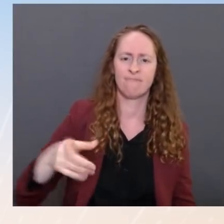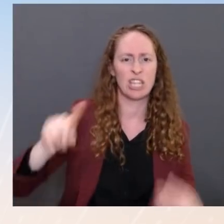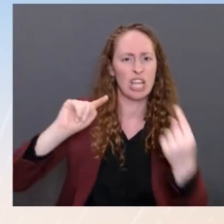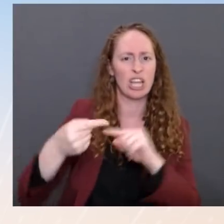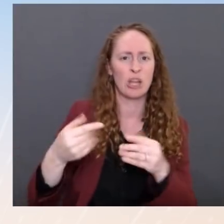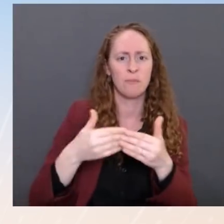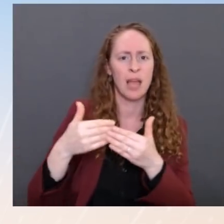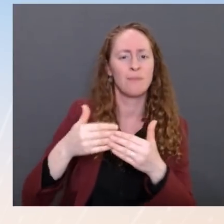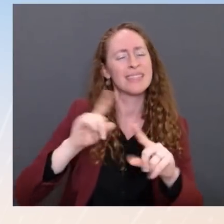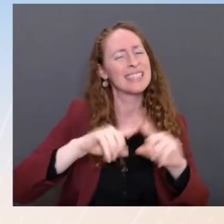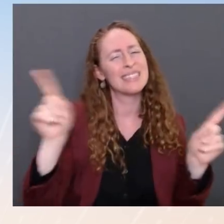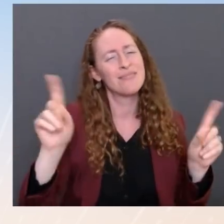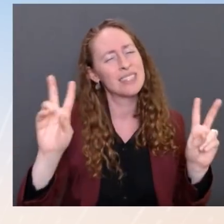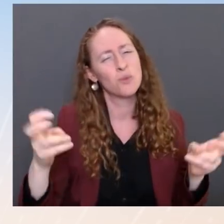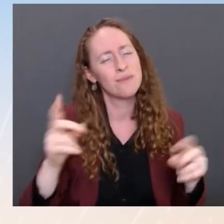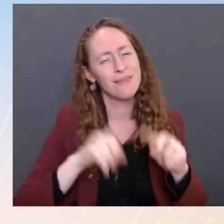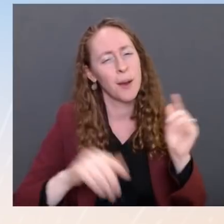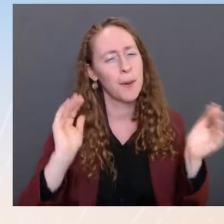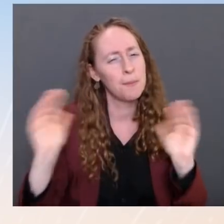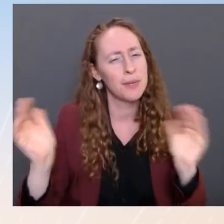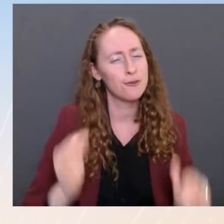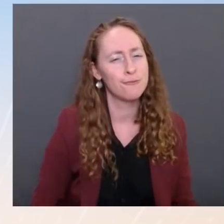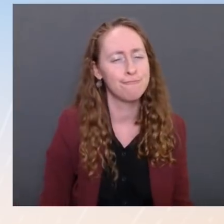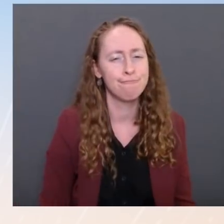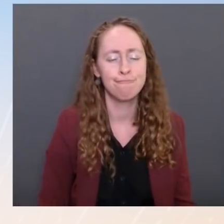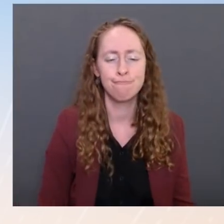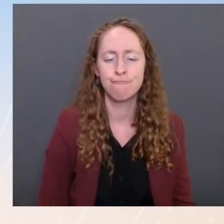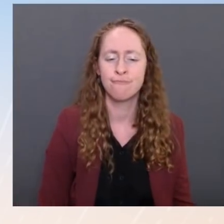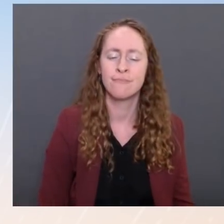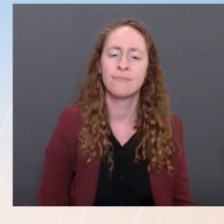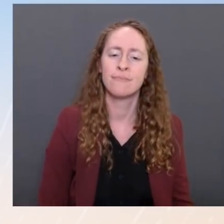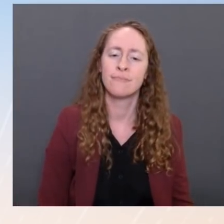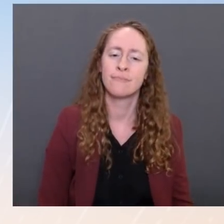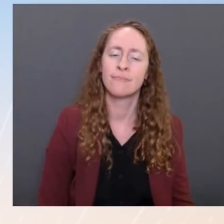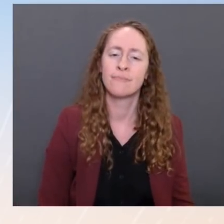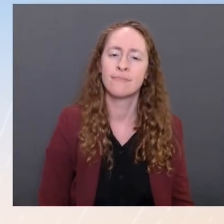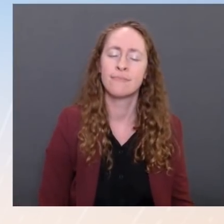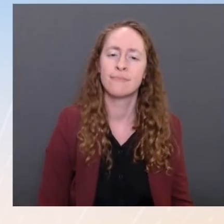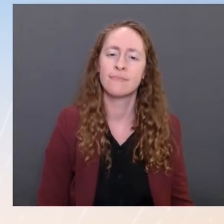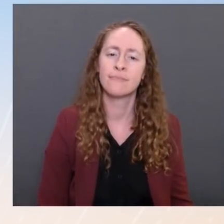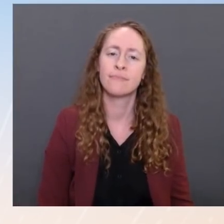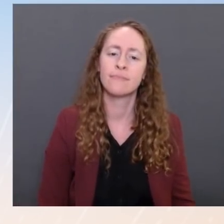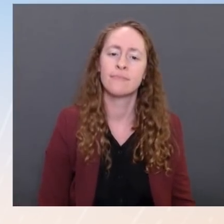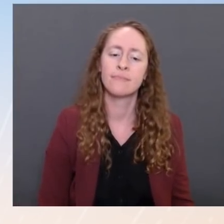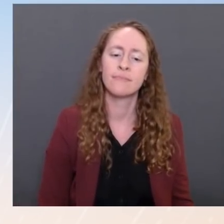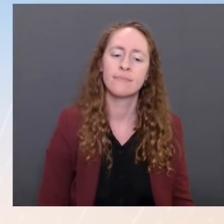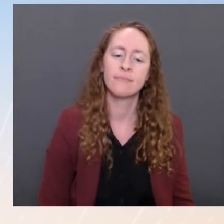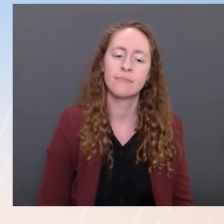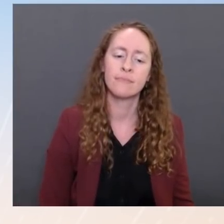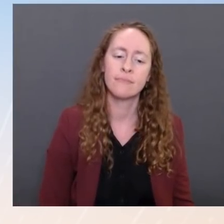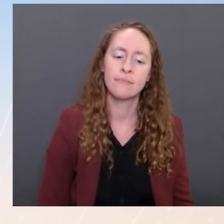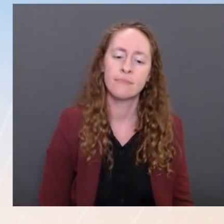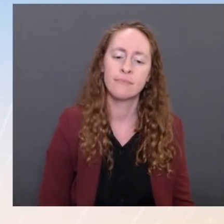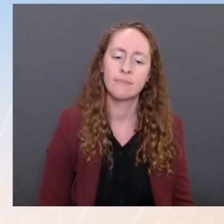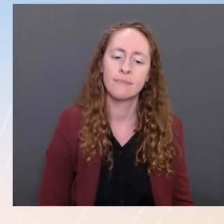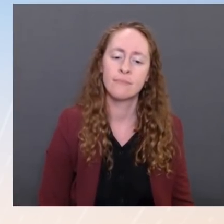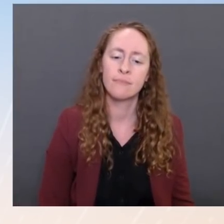A senior administration official yesterday said that the President's trip to South Korea and Japan later this month is part of his plans to